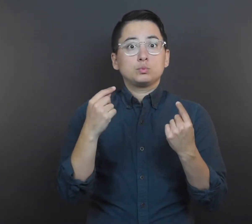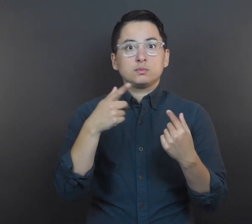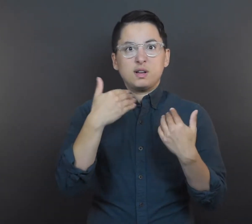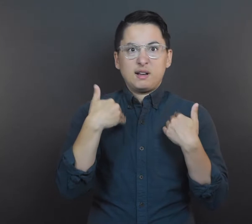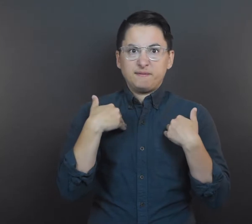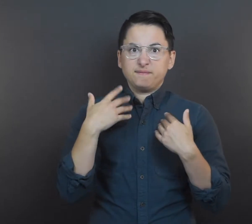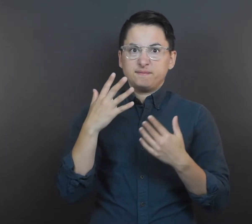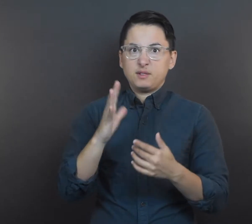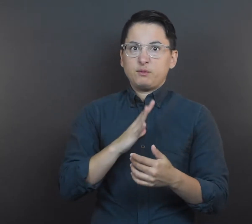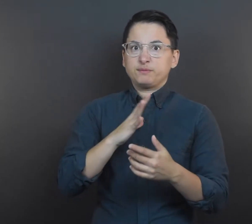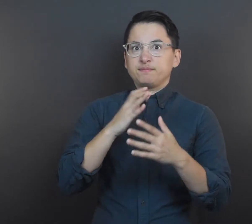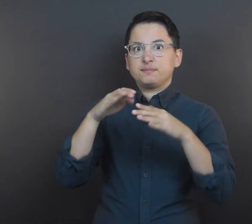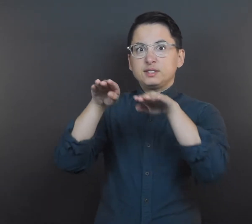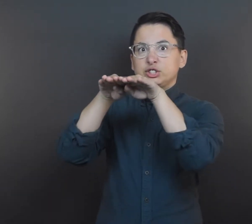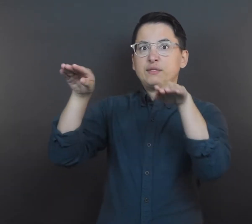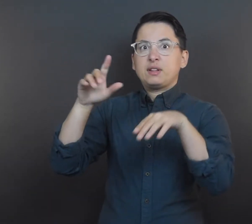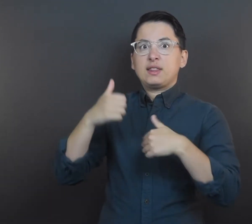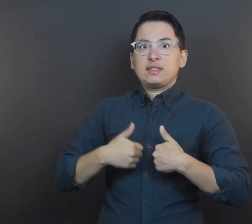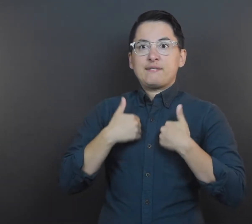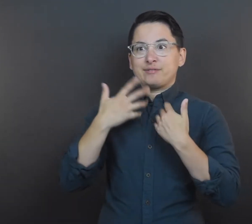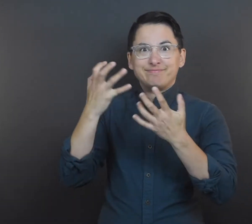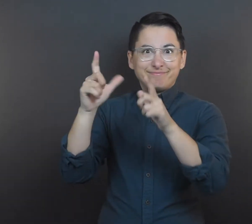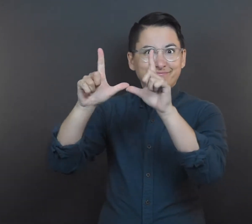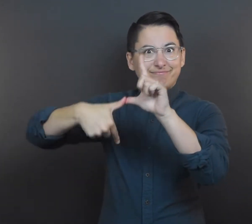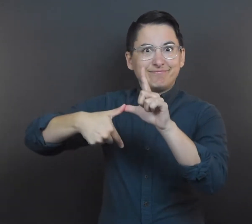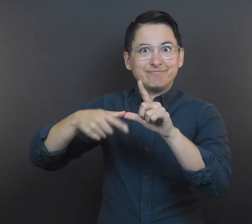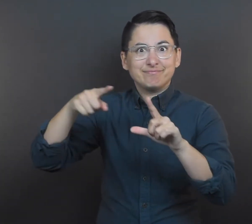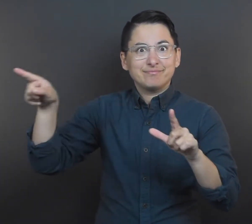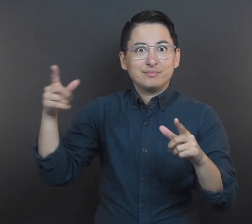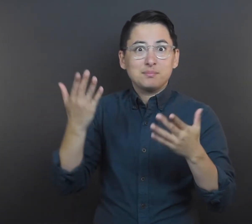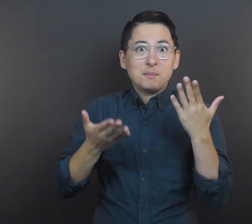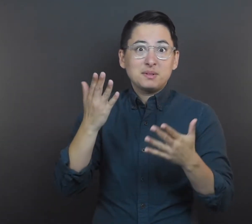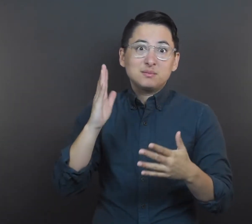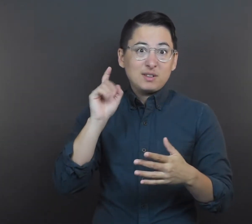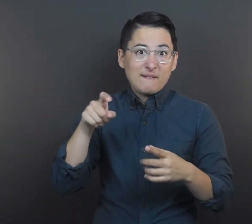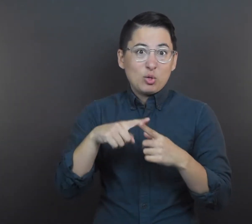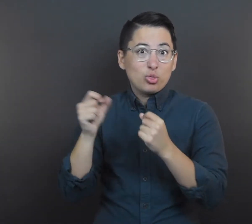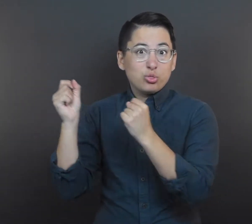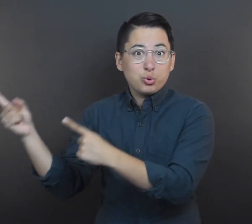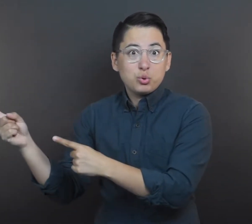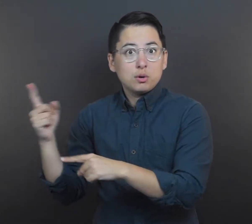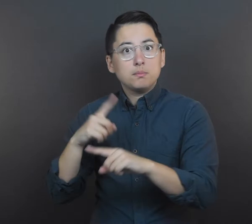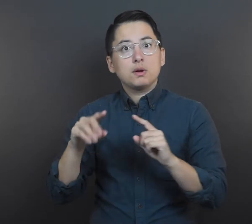Some of it was past its official shelf life and might have been discarded, but the Fort